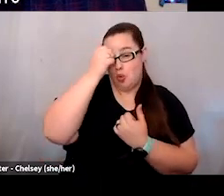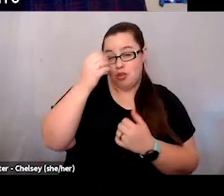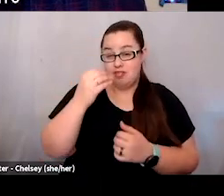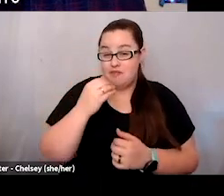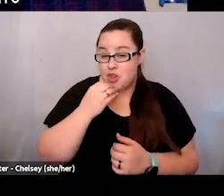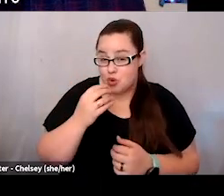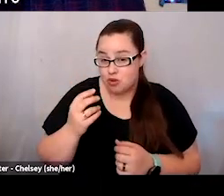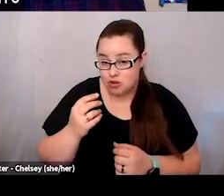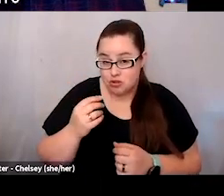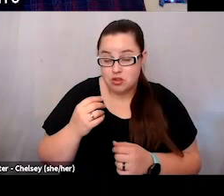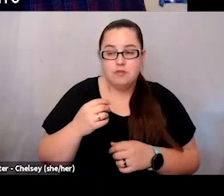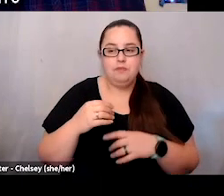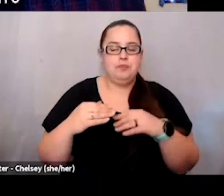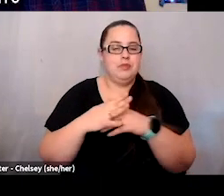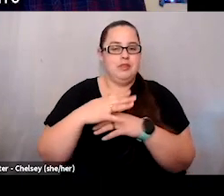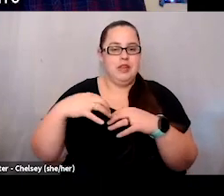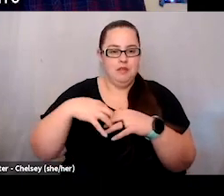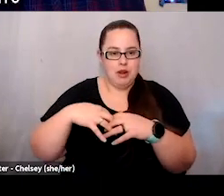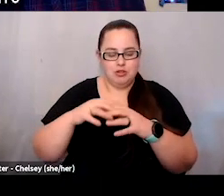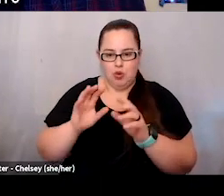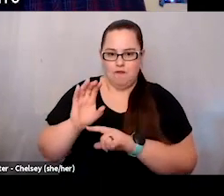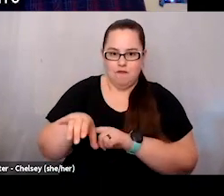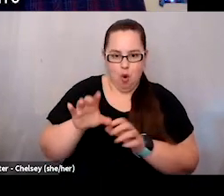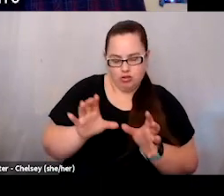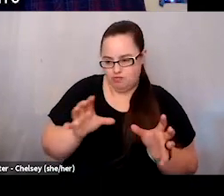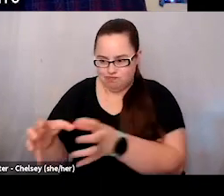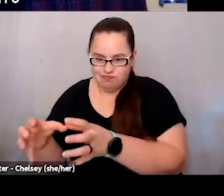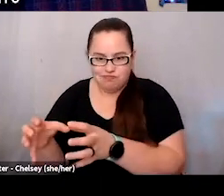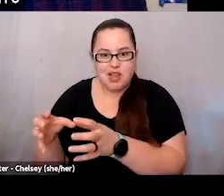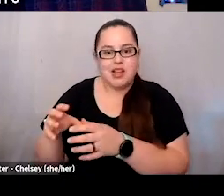Native Americans were forced onto Indian reservations. And basically were given